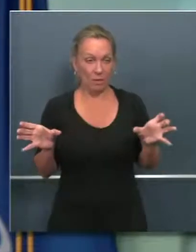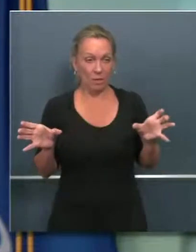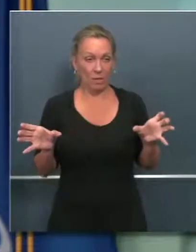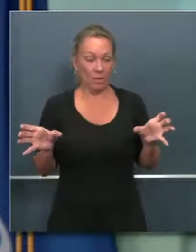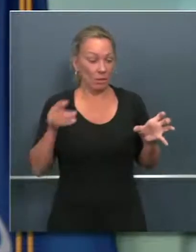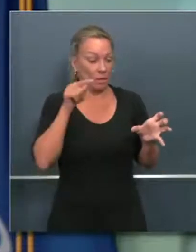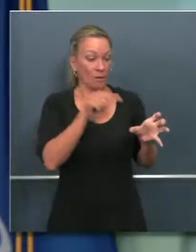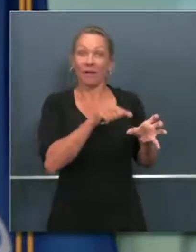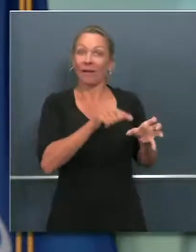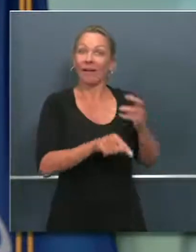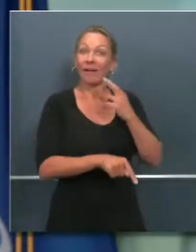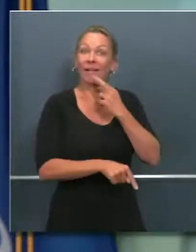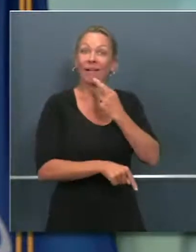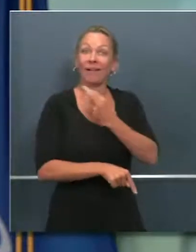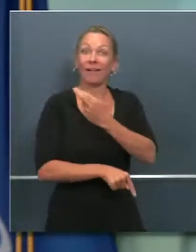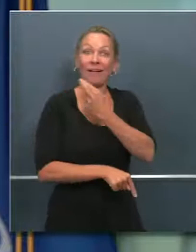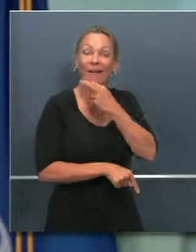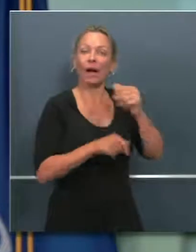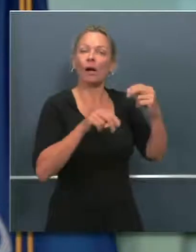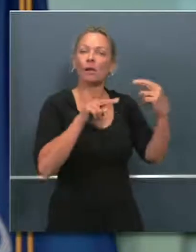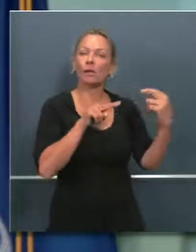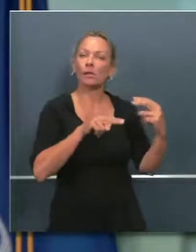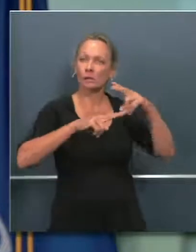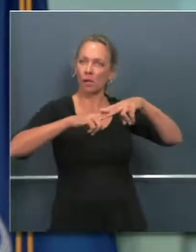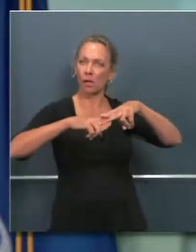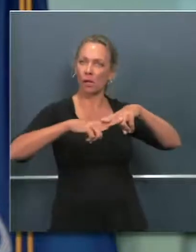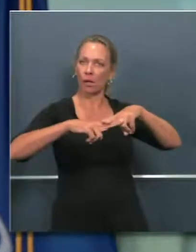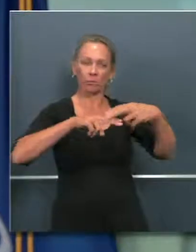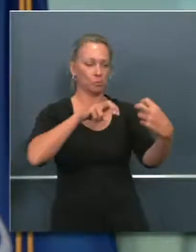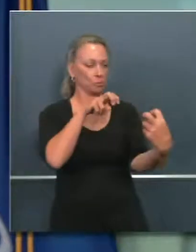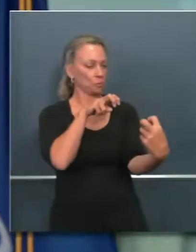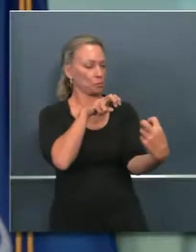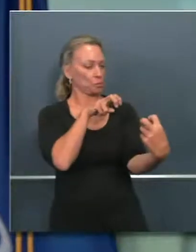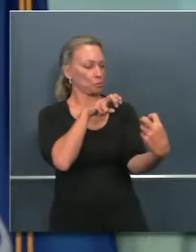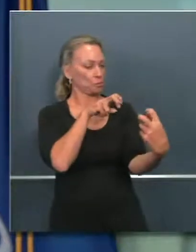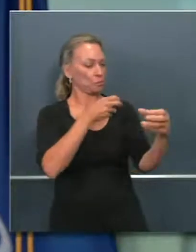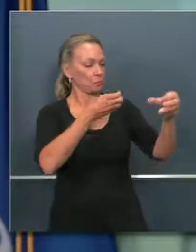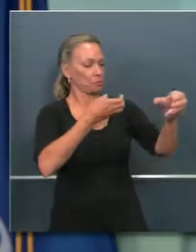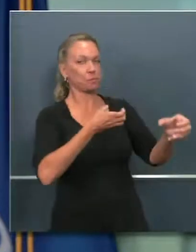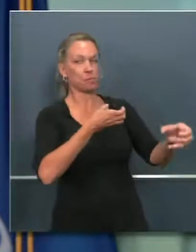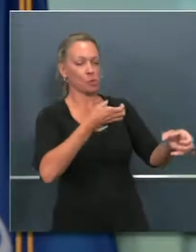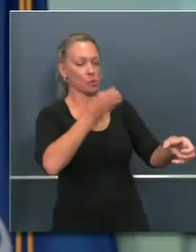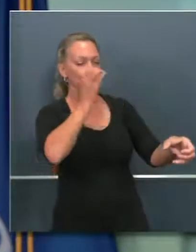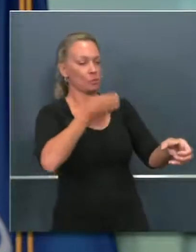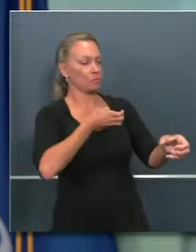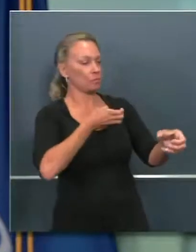tried to clarify in that guidance and again we are seen as the result of these actions and our